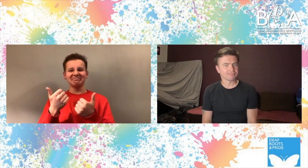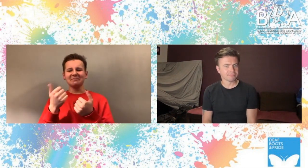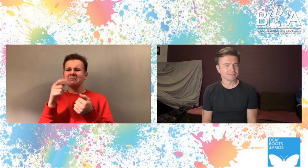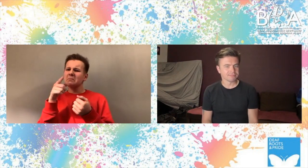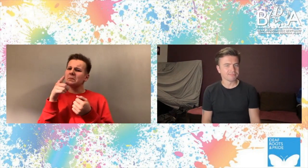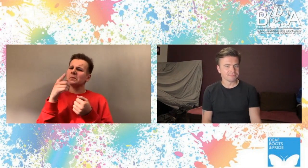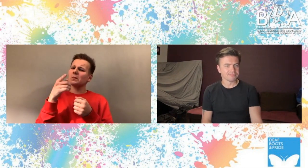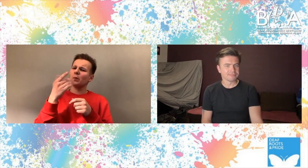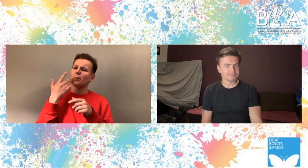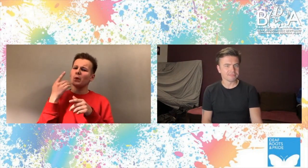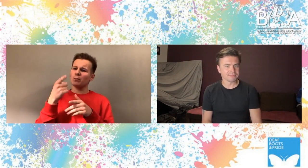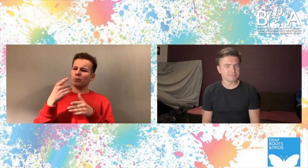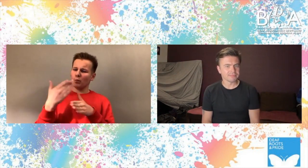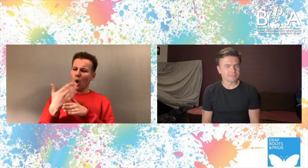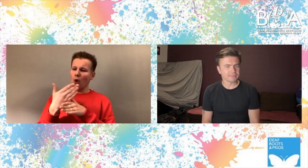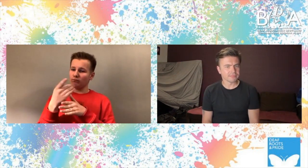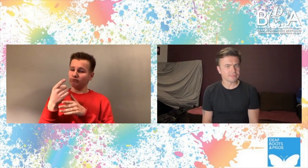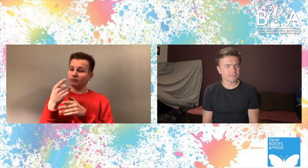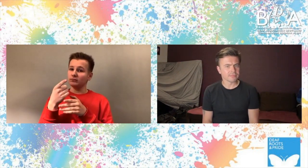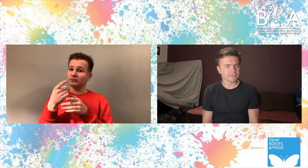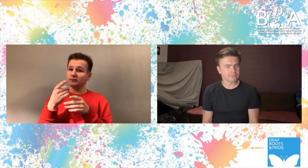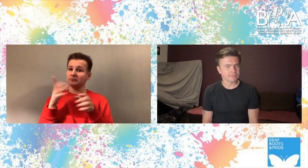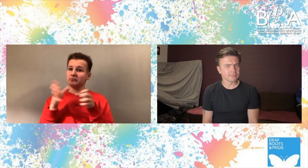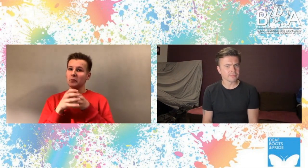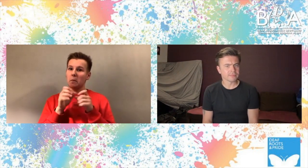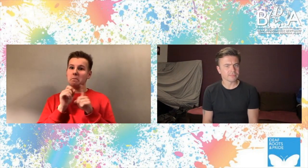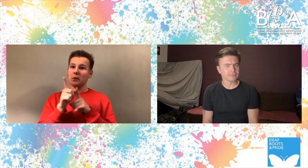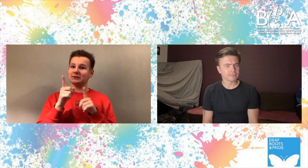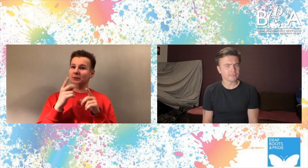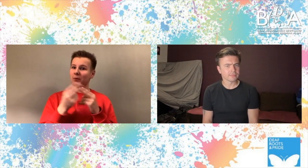I like that, Will. Can I ask you, when you are working, do you mostly work